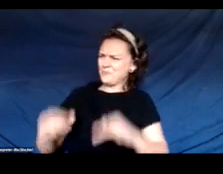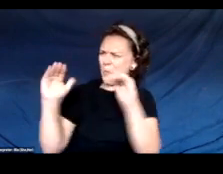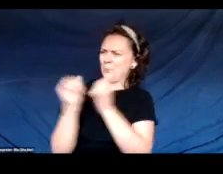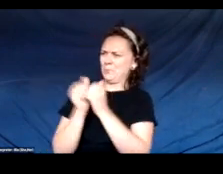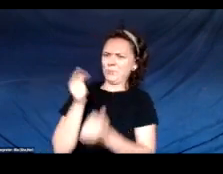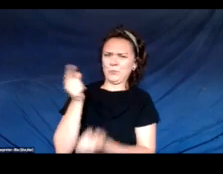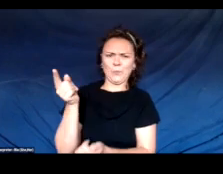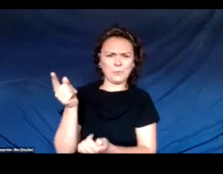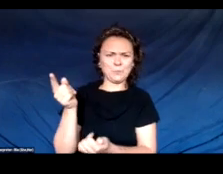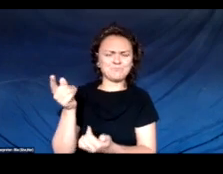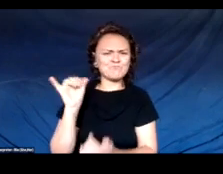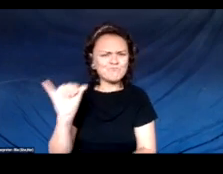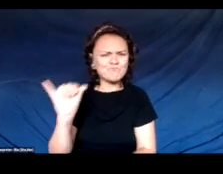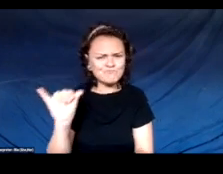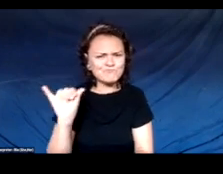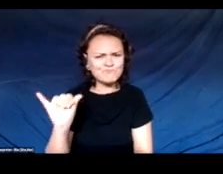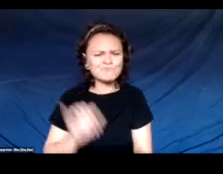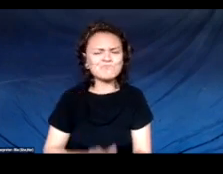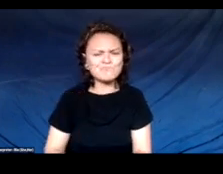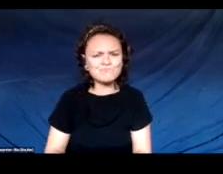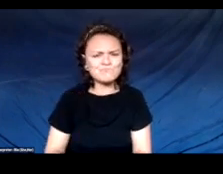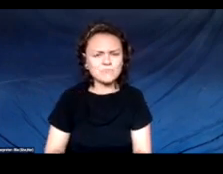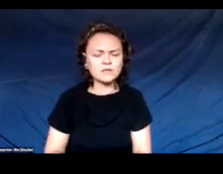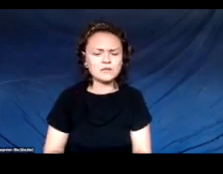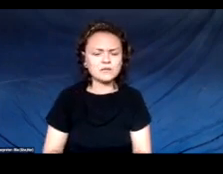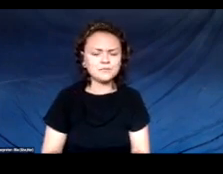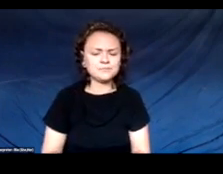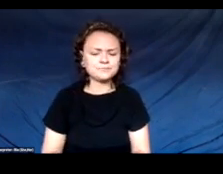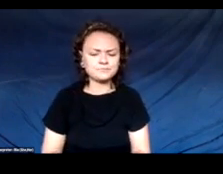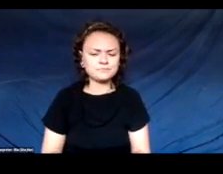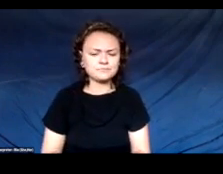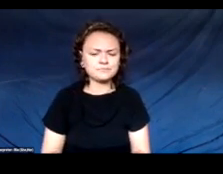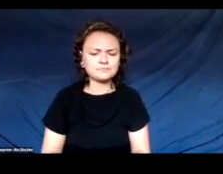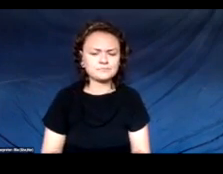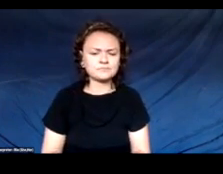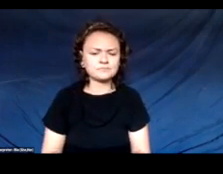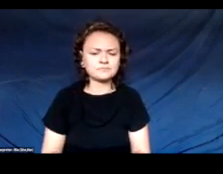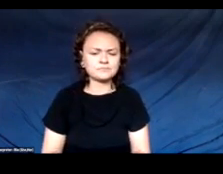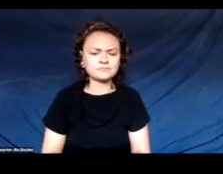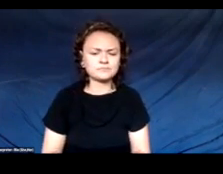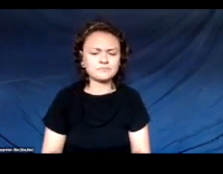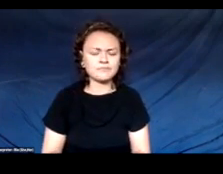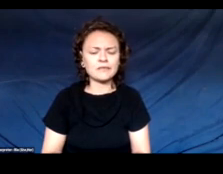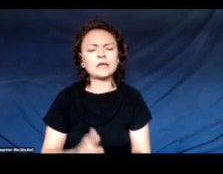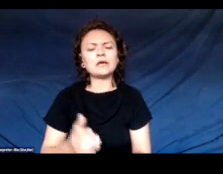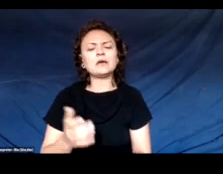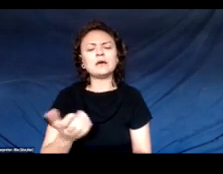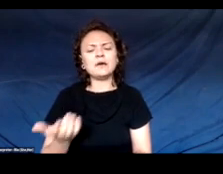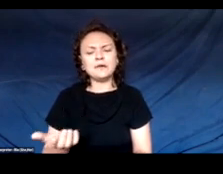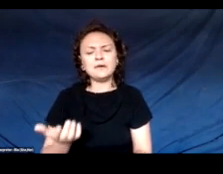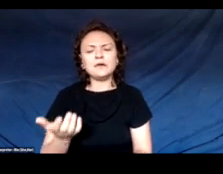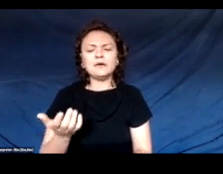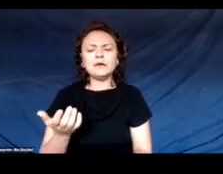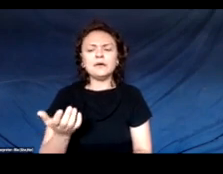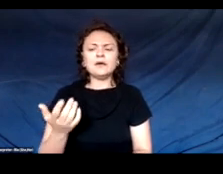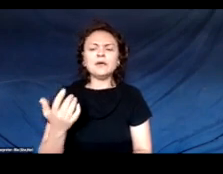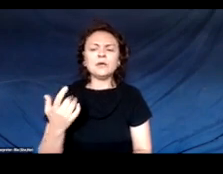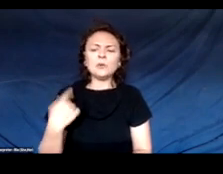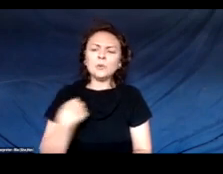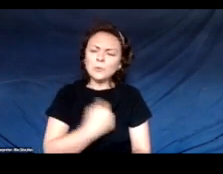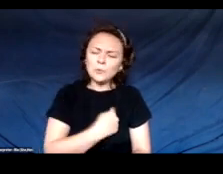supposed we would talk about like our futures a lot.